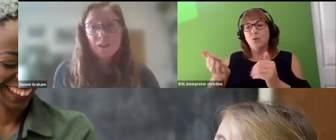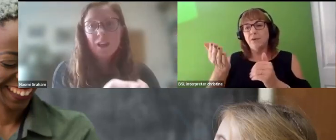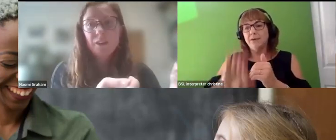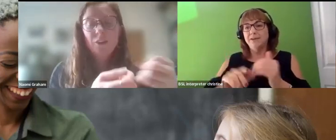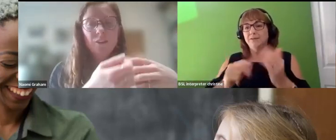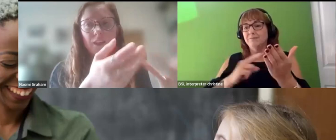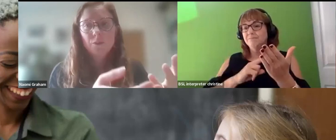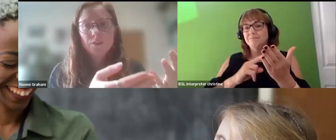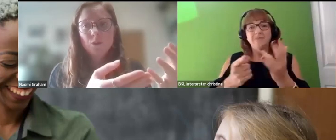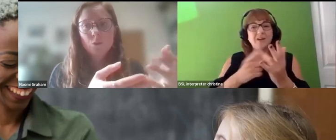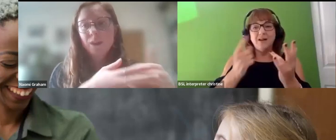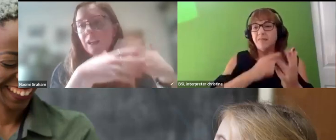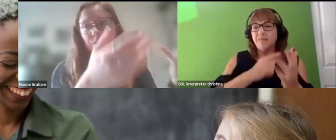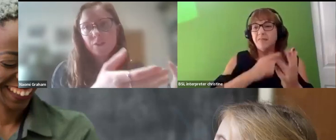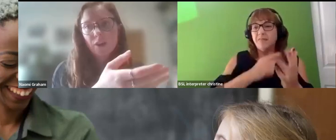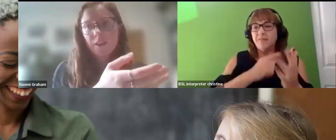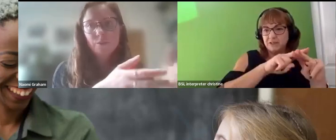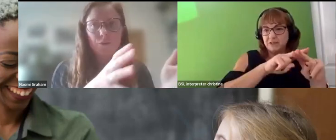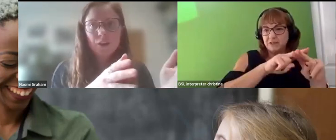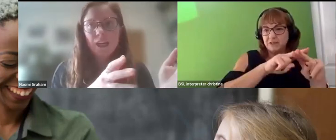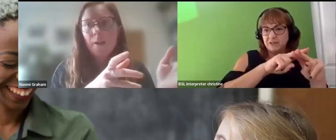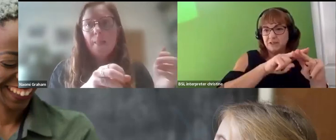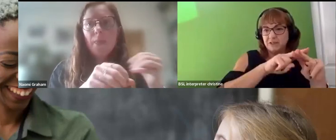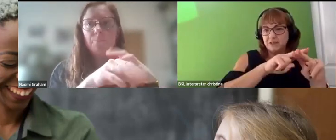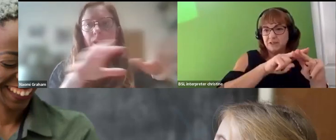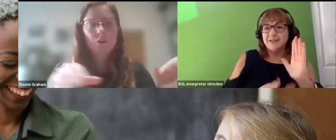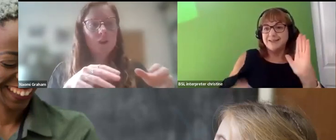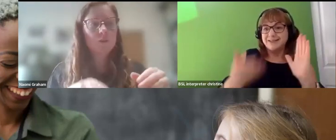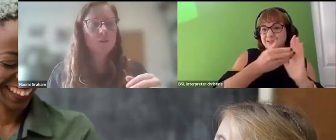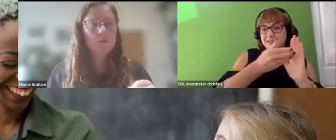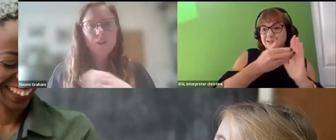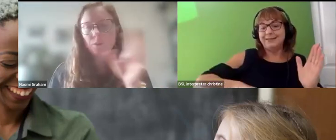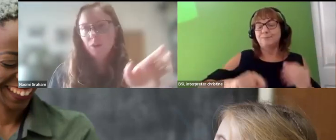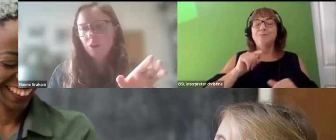schools love it. You can say to a school we'd love to run this for free and in your local schools so